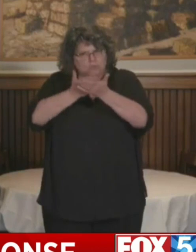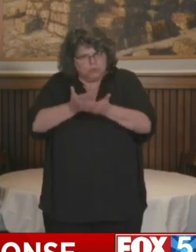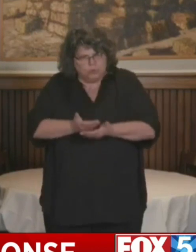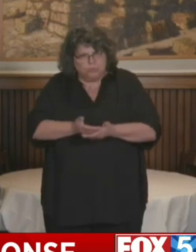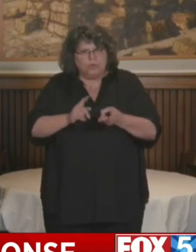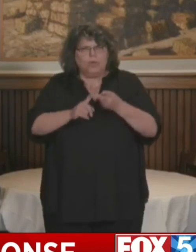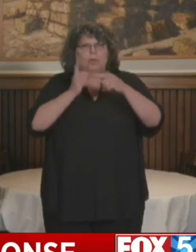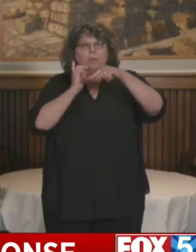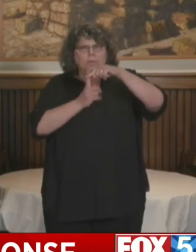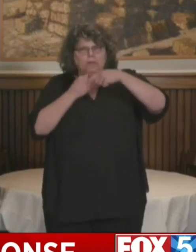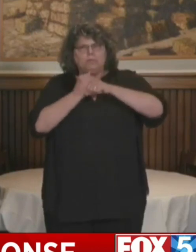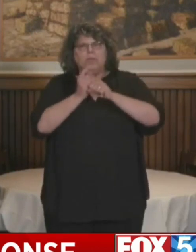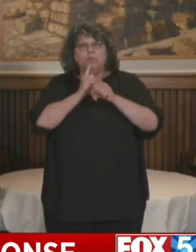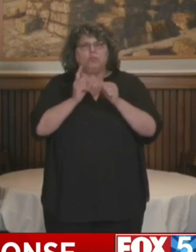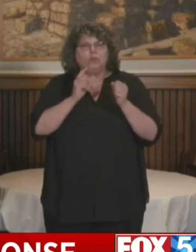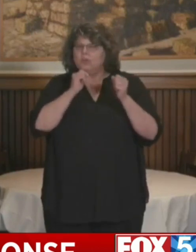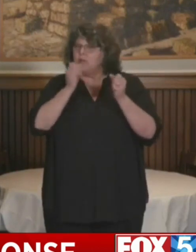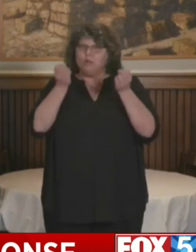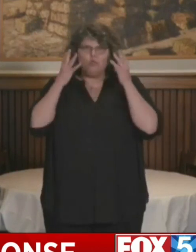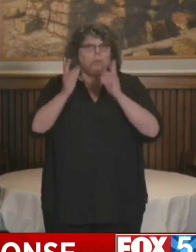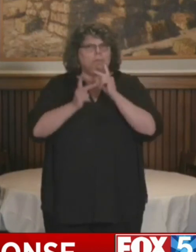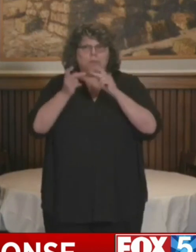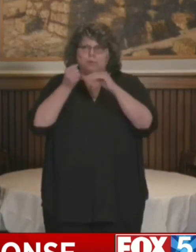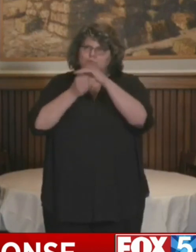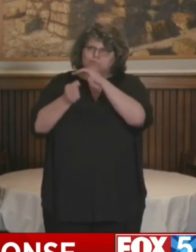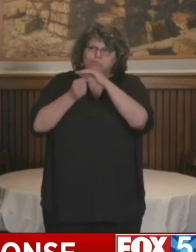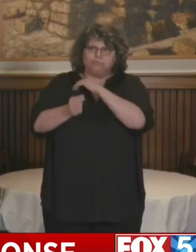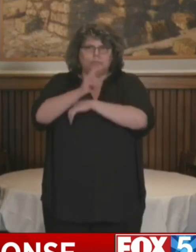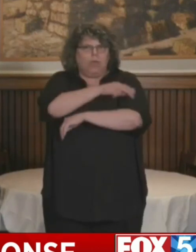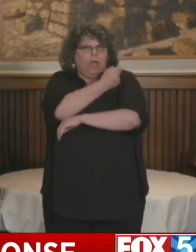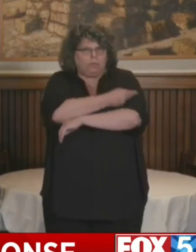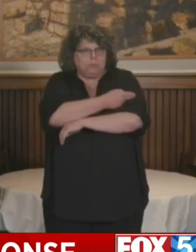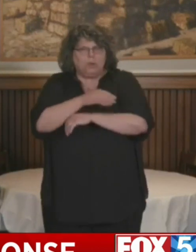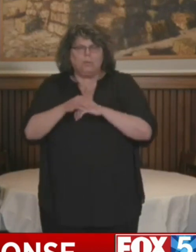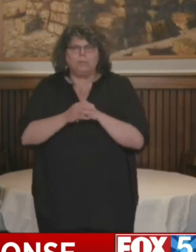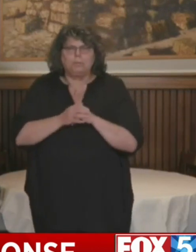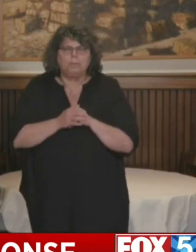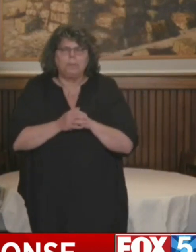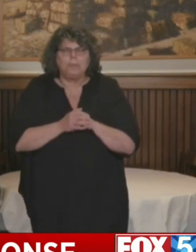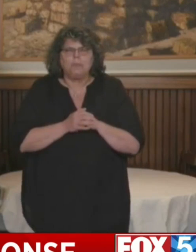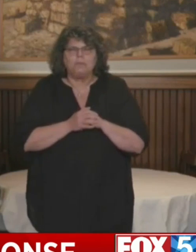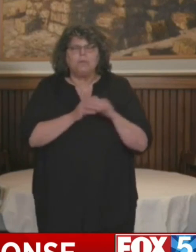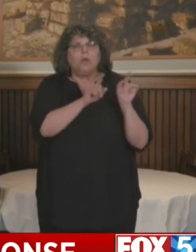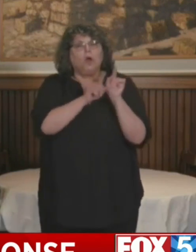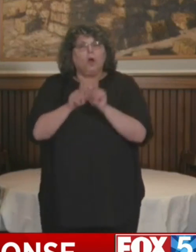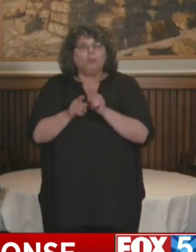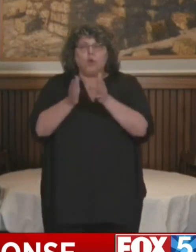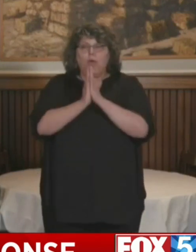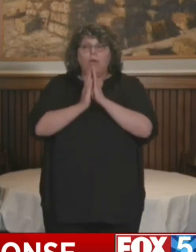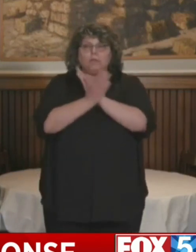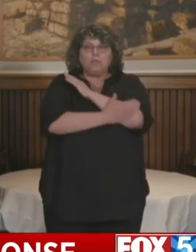WHAT IT TAKES TO DEMONSTRATE ON THE TESTING STARTED STABILITY AS WELL AS STABLE